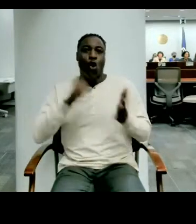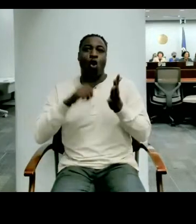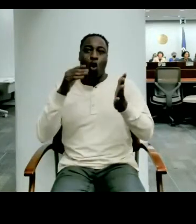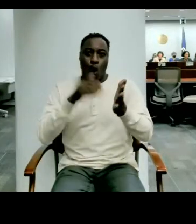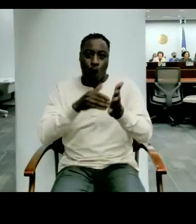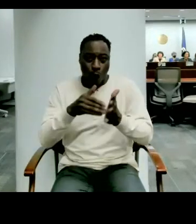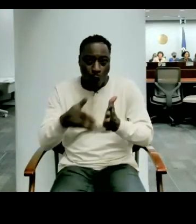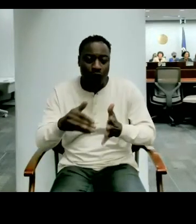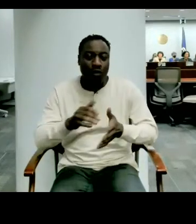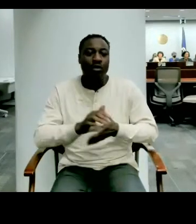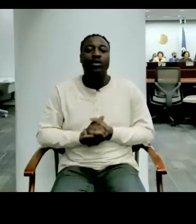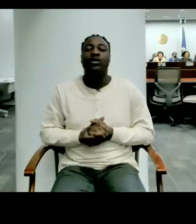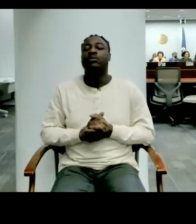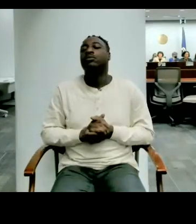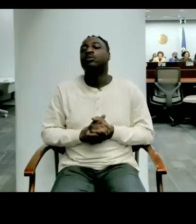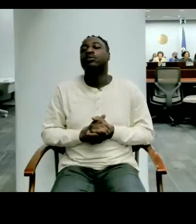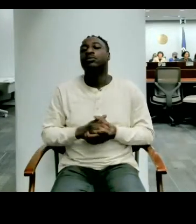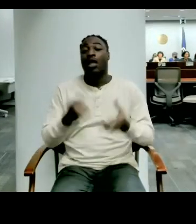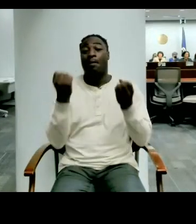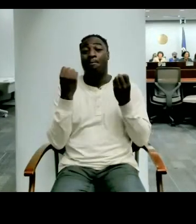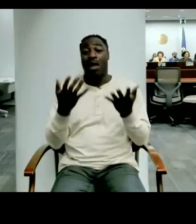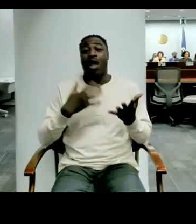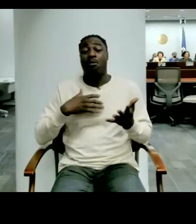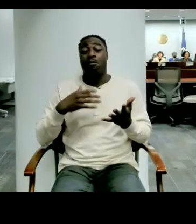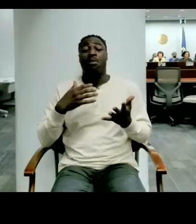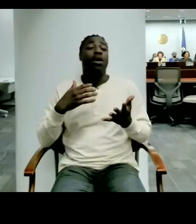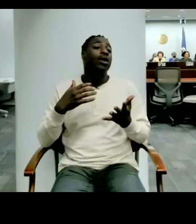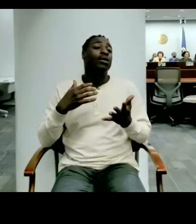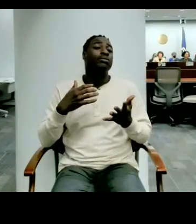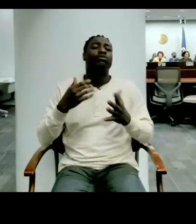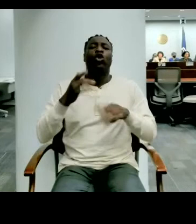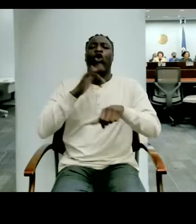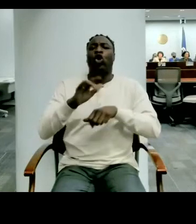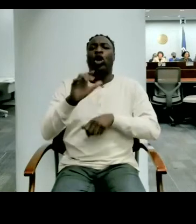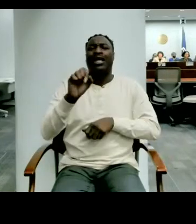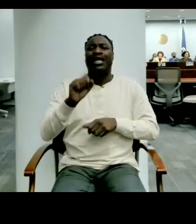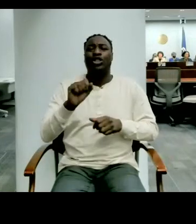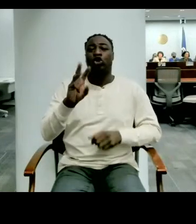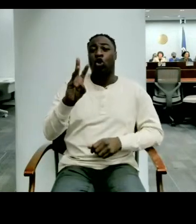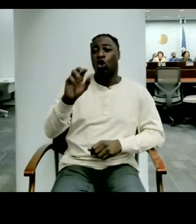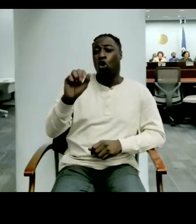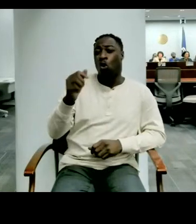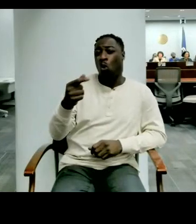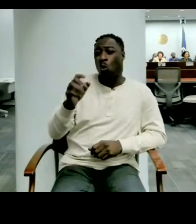um, you know, a lot of my early cases were about wage and hour and people being shorted pay and I